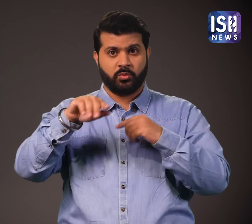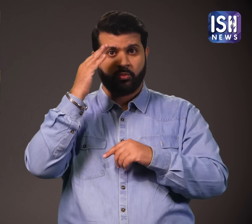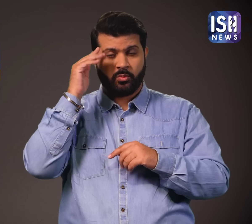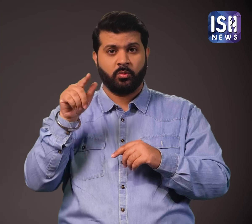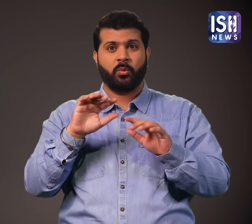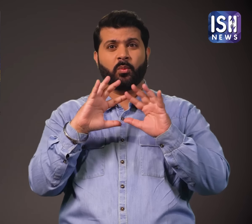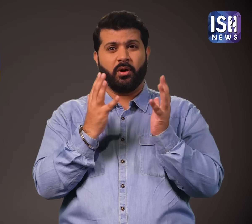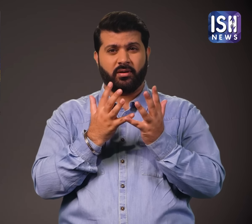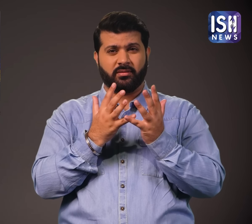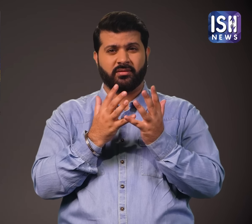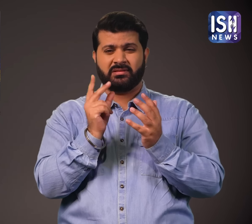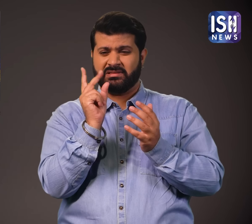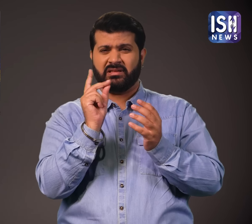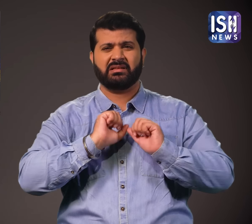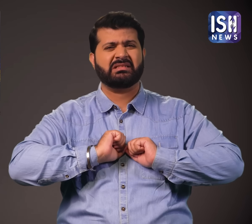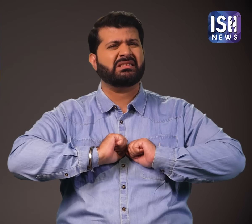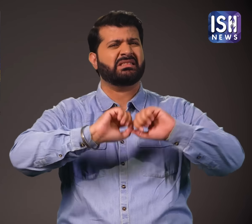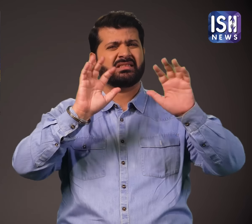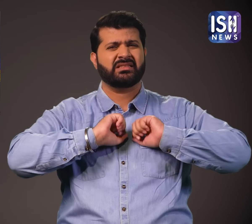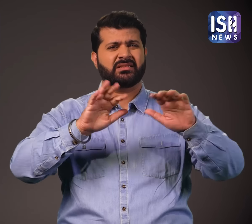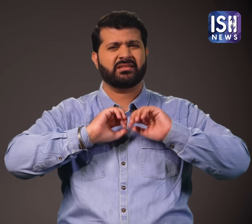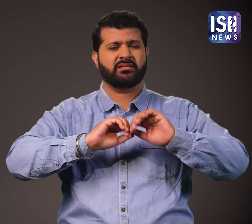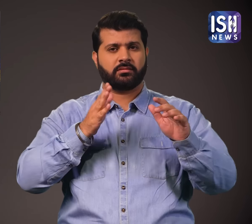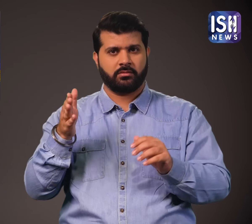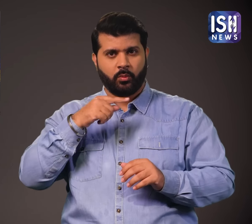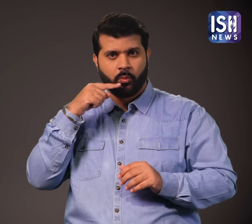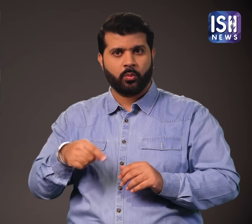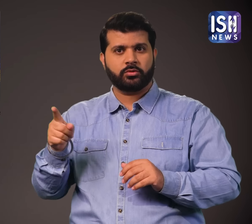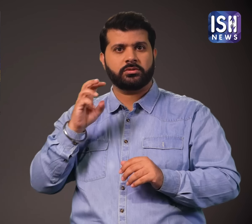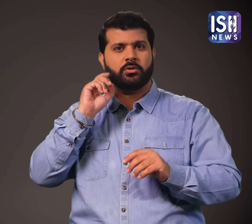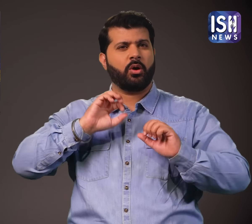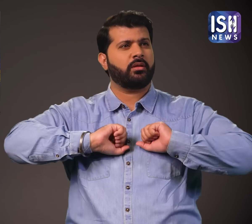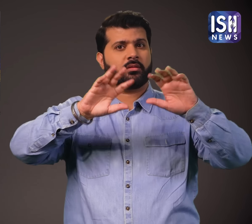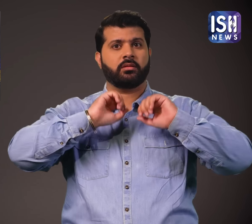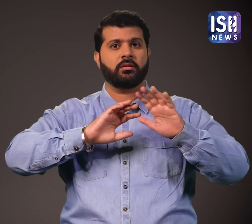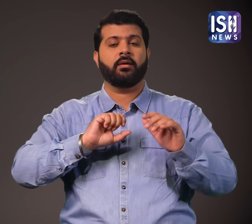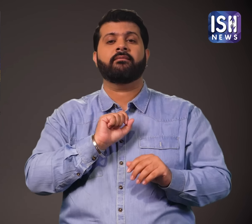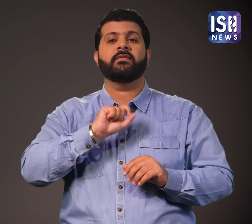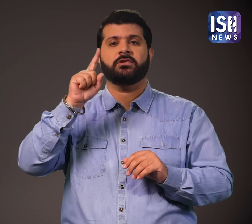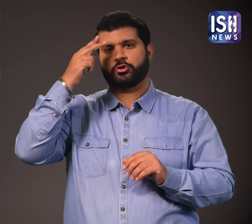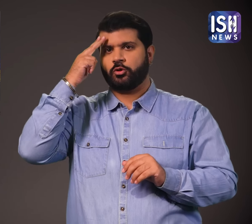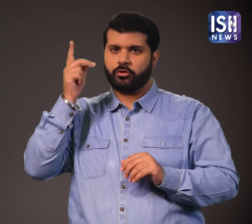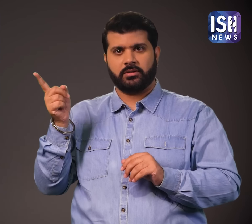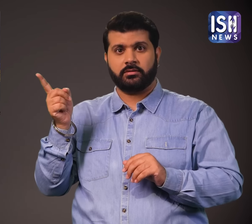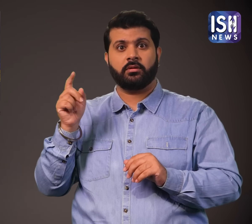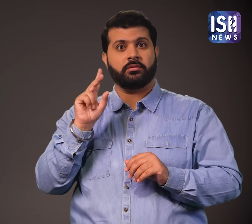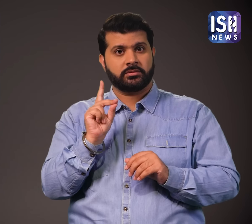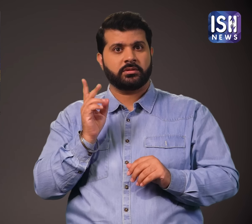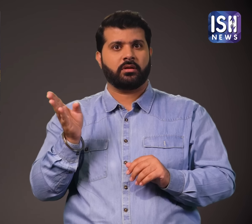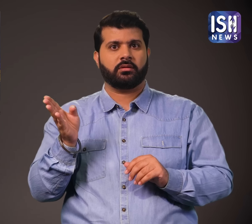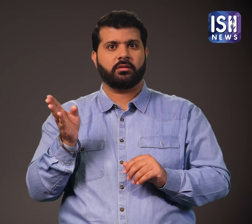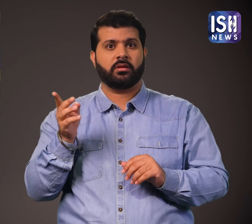Did you know that Russia is the second-largest exporter of oil in the world, after Saudi Arabia?